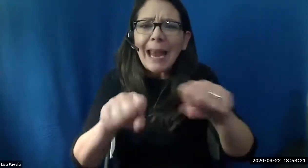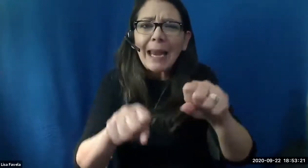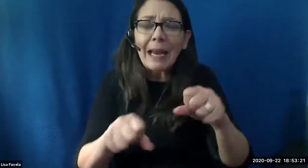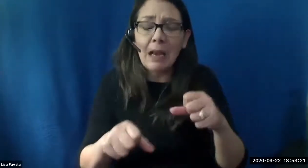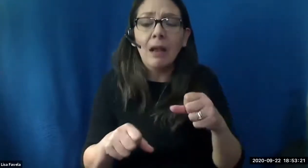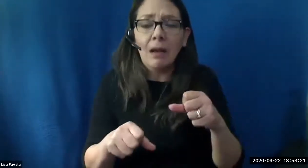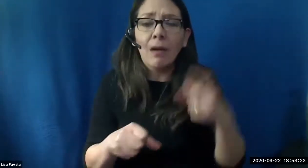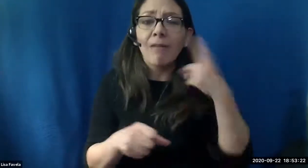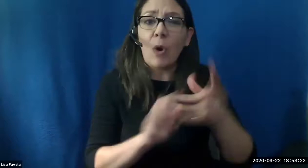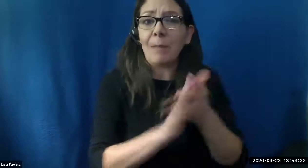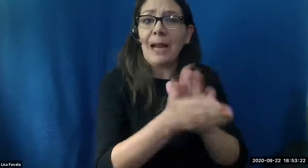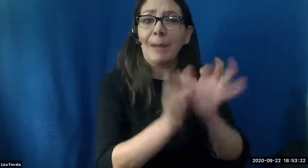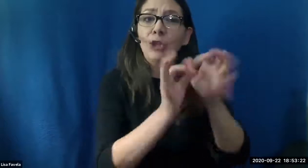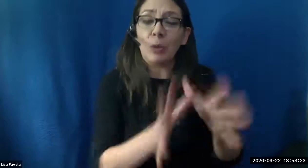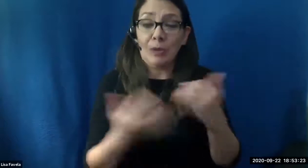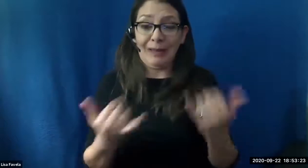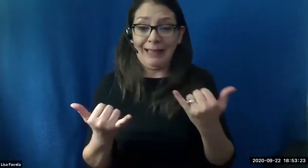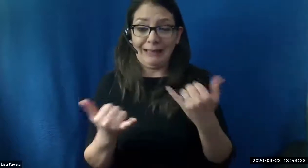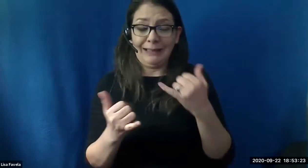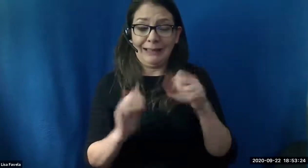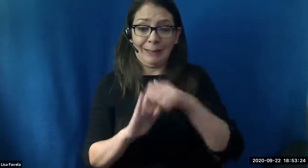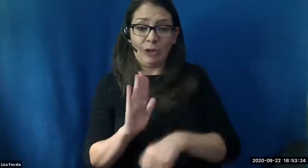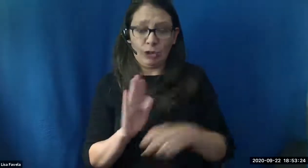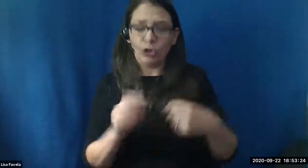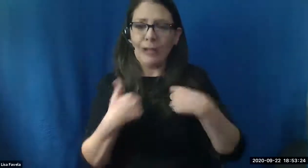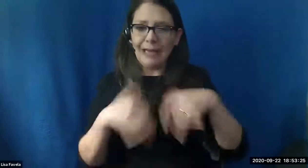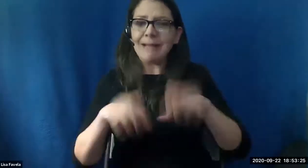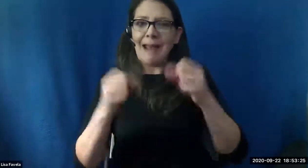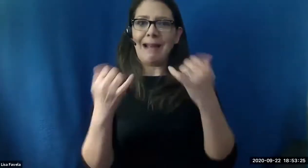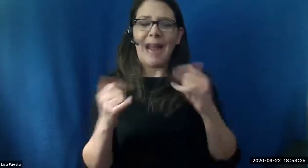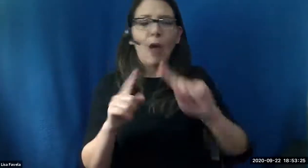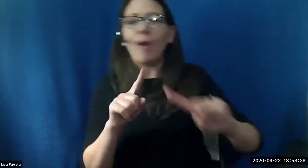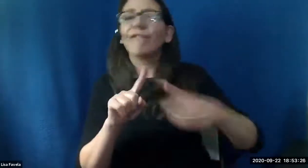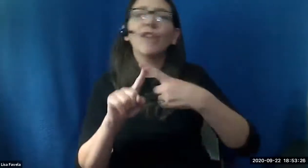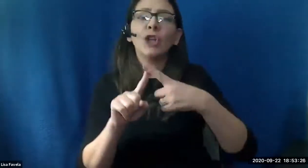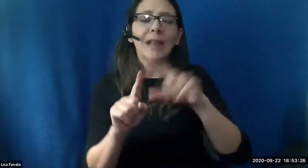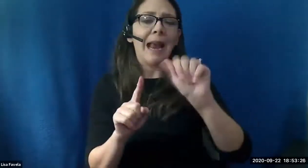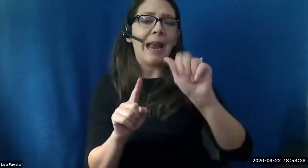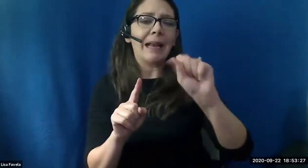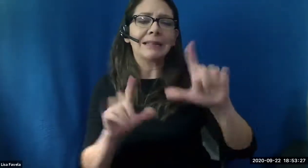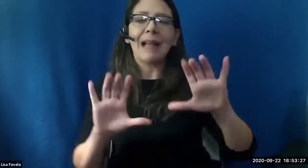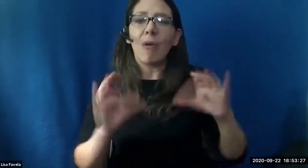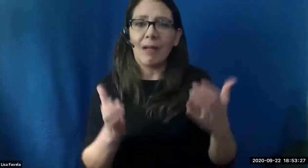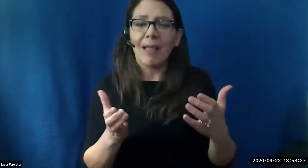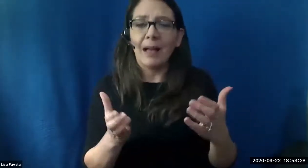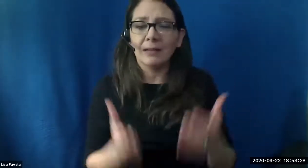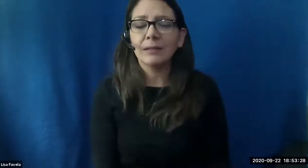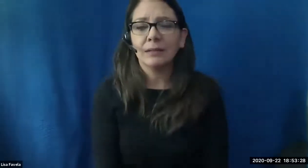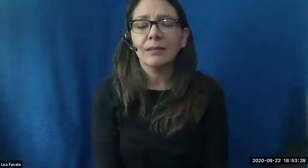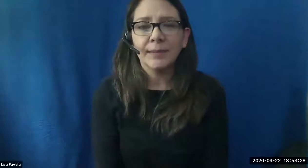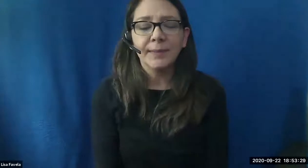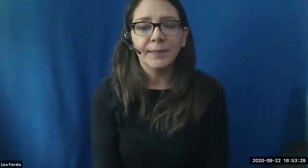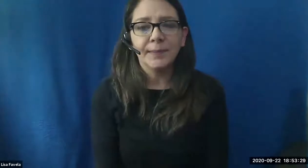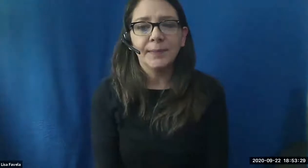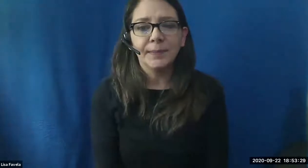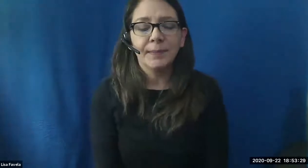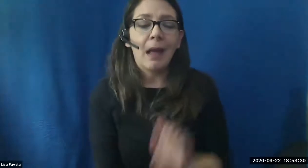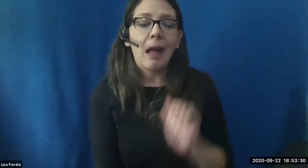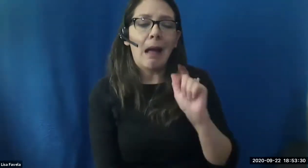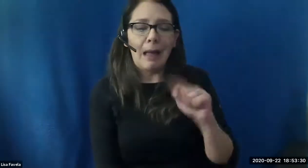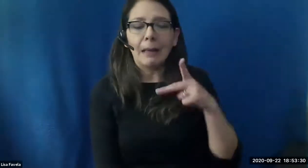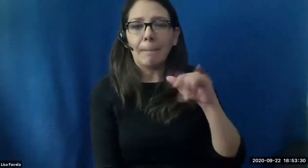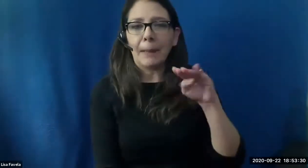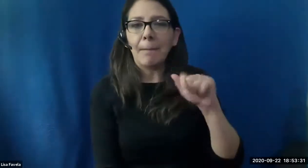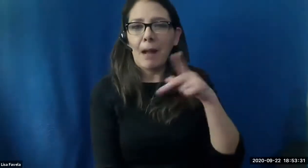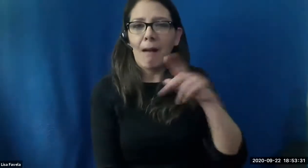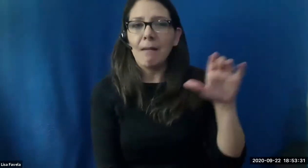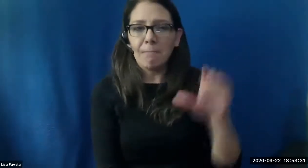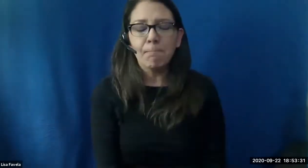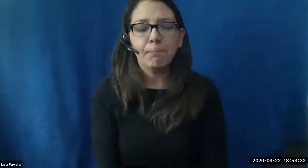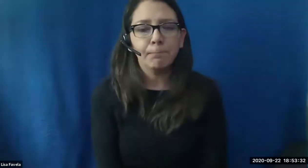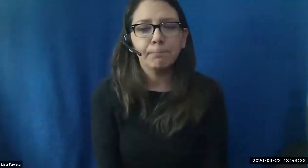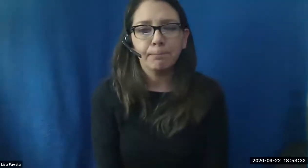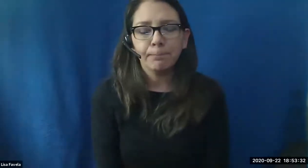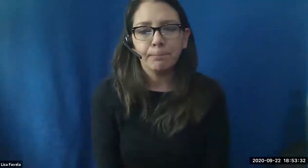class this semester